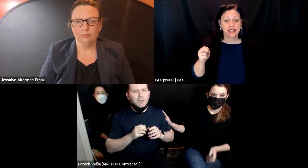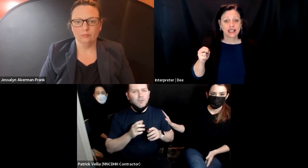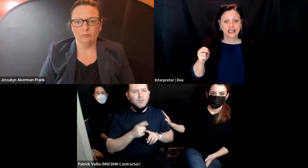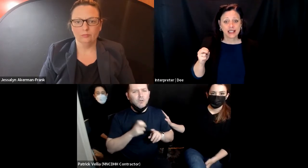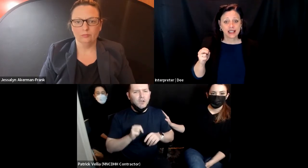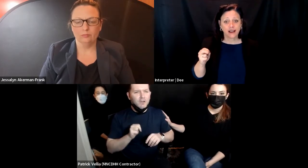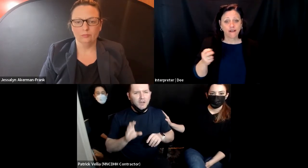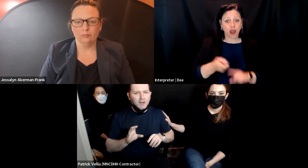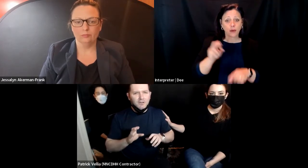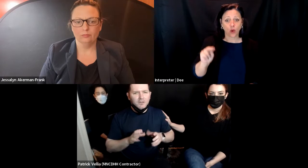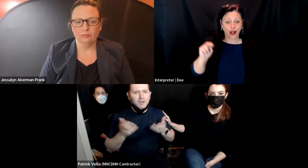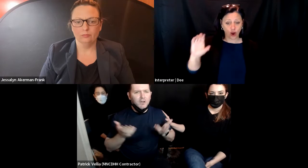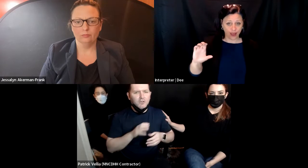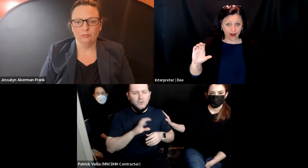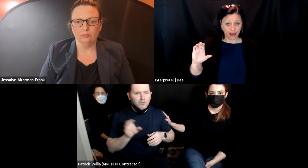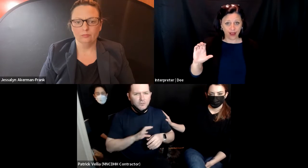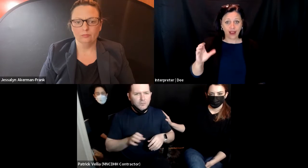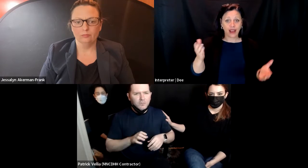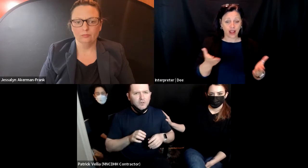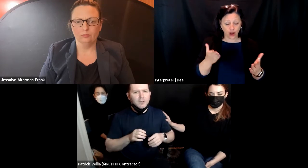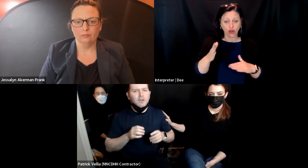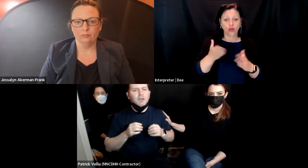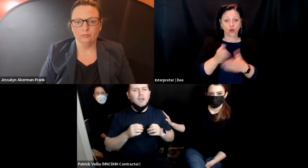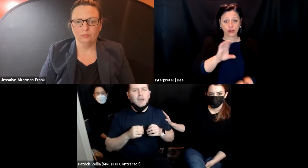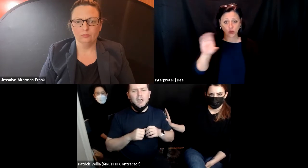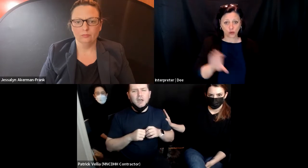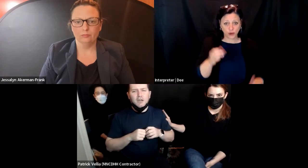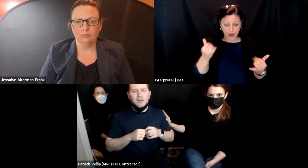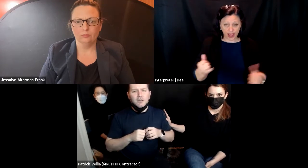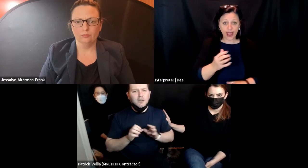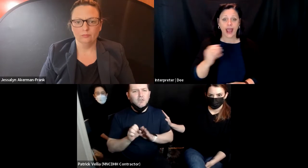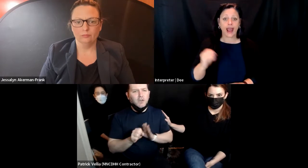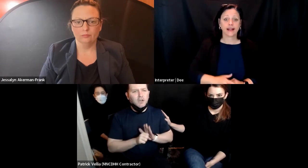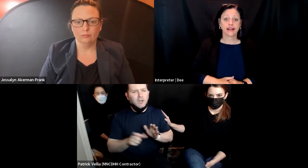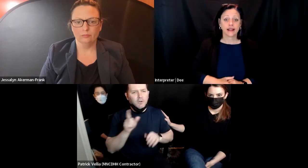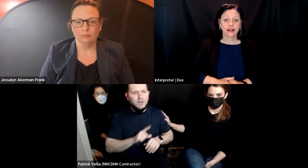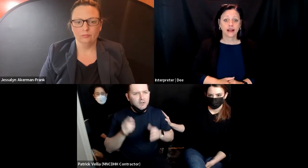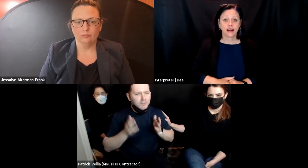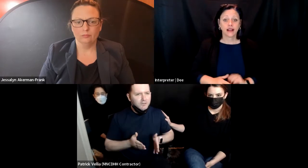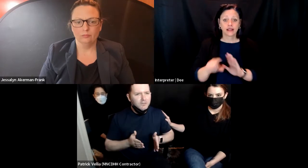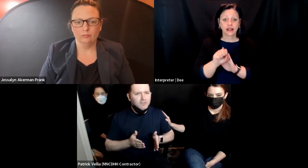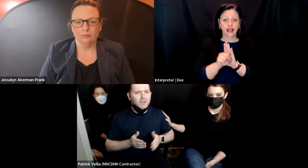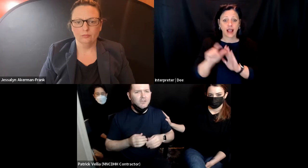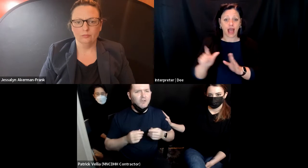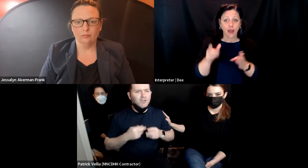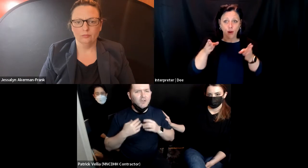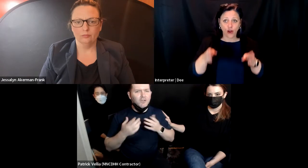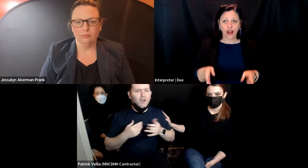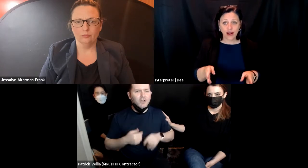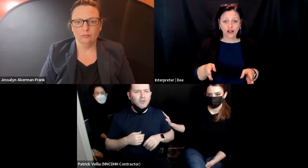Anyway, our final panelist just arrived a few minutes ago.